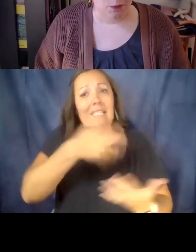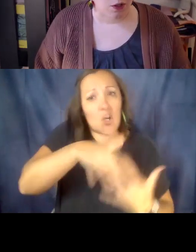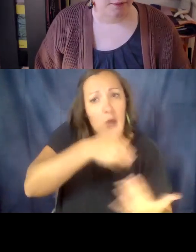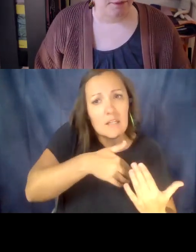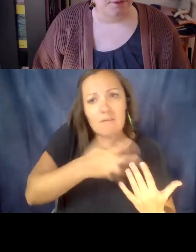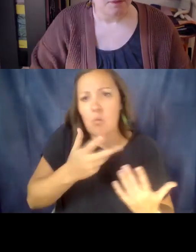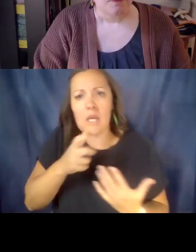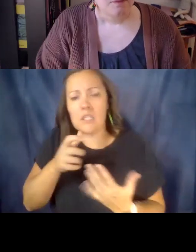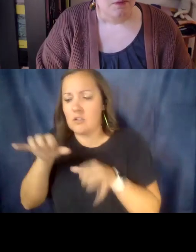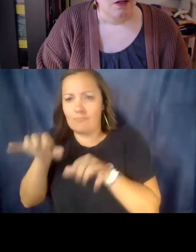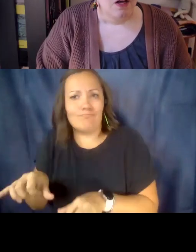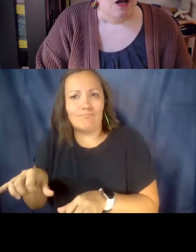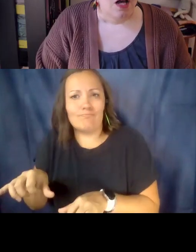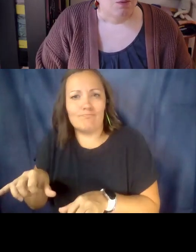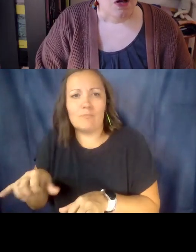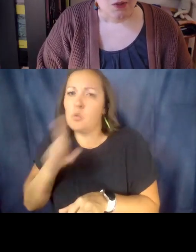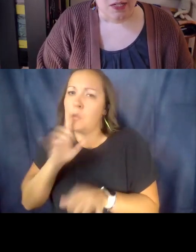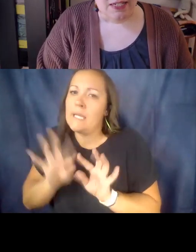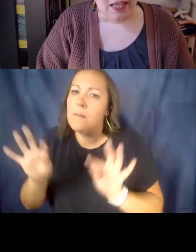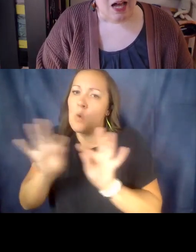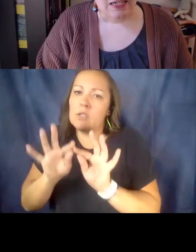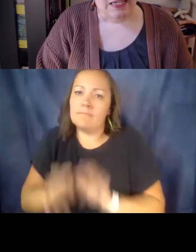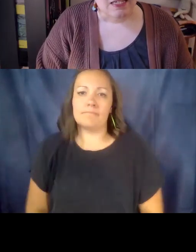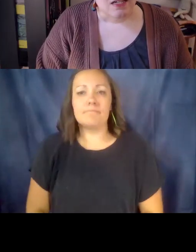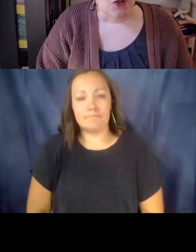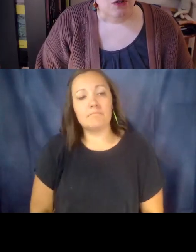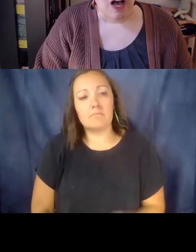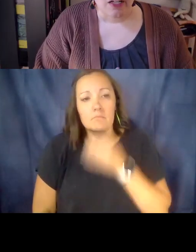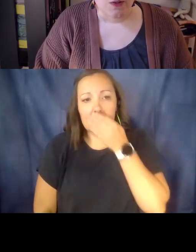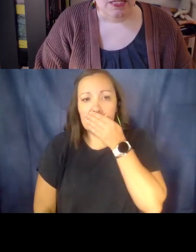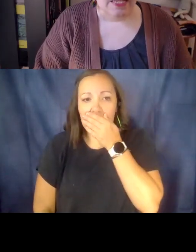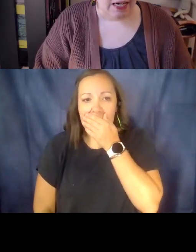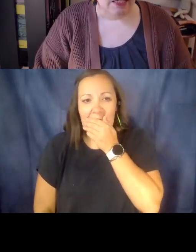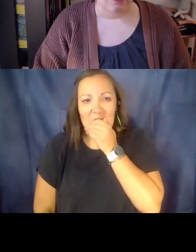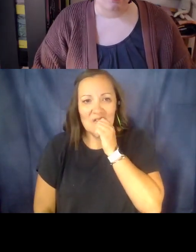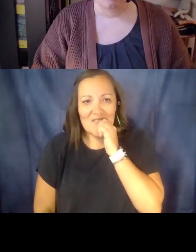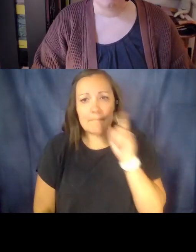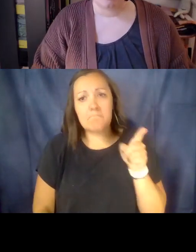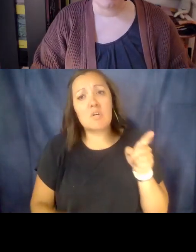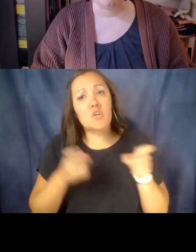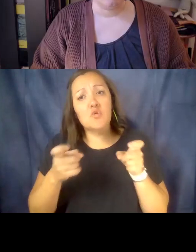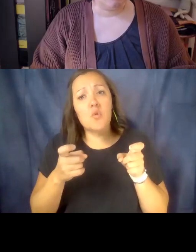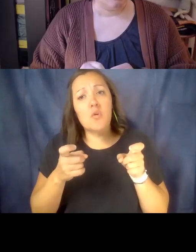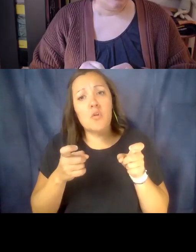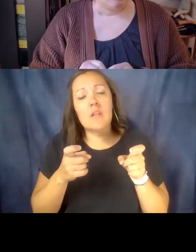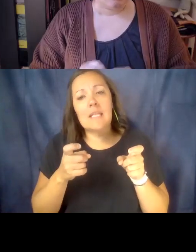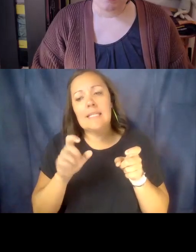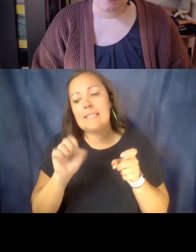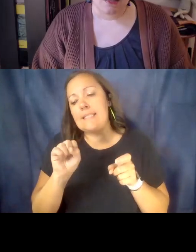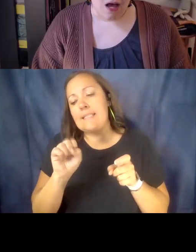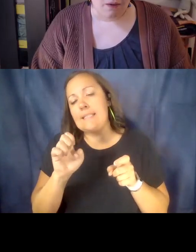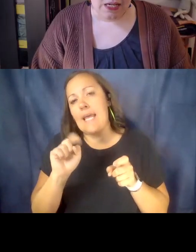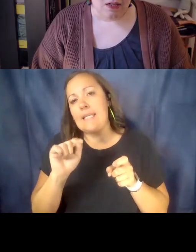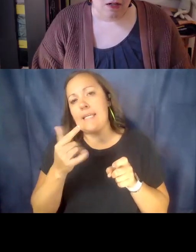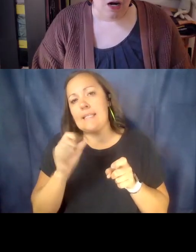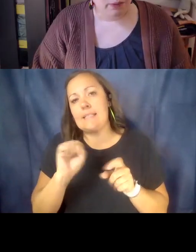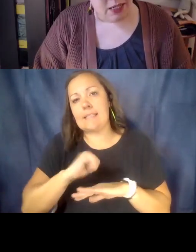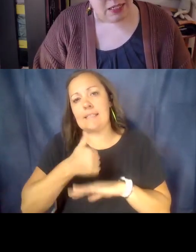important. Also related to that is control values and settings and this depends on your operating